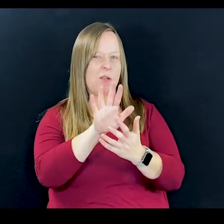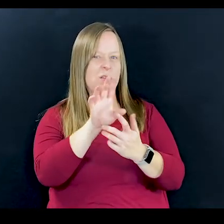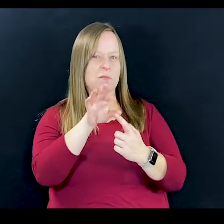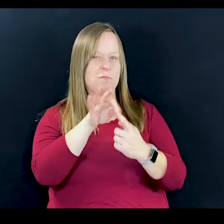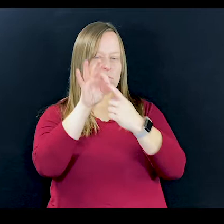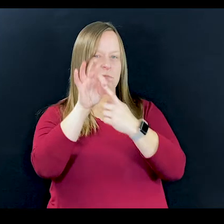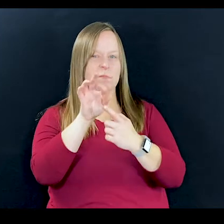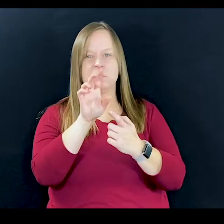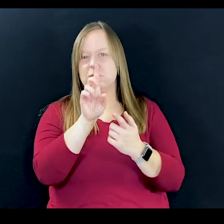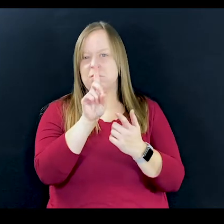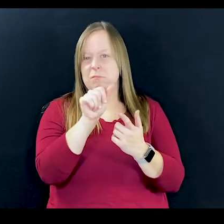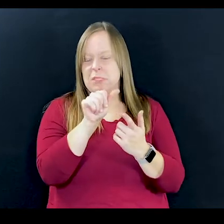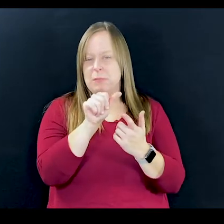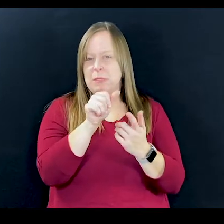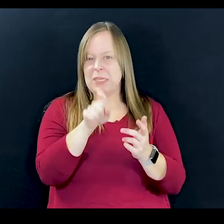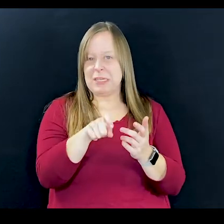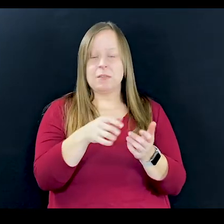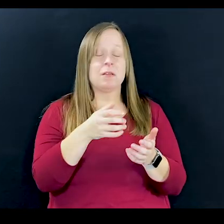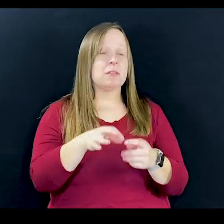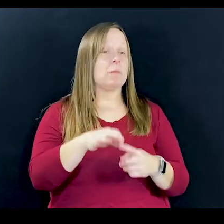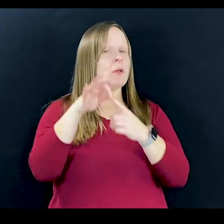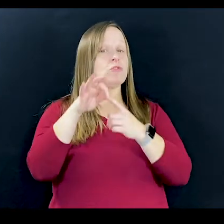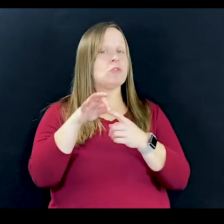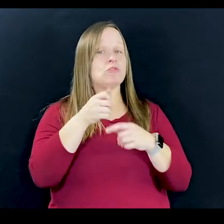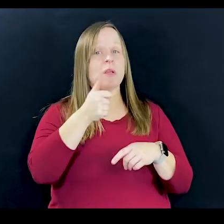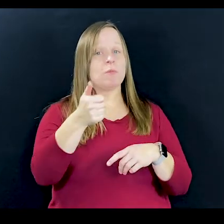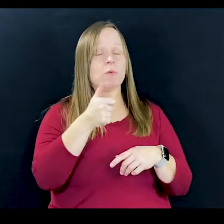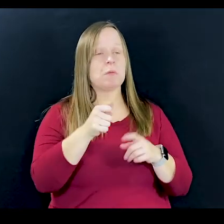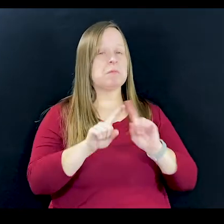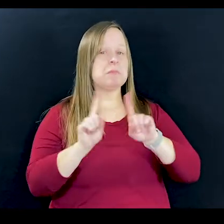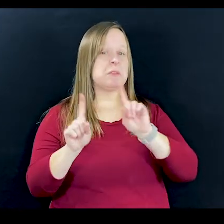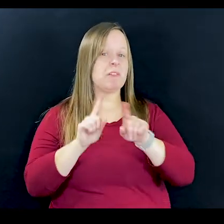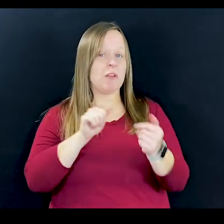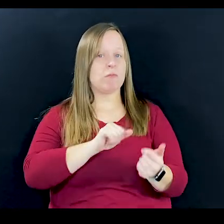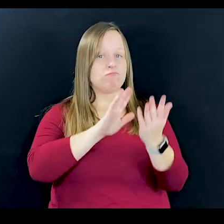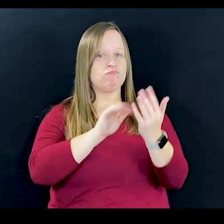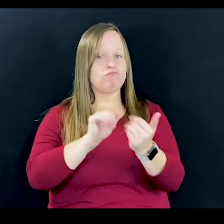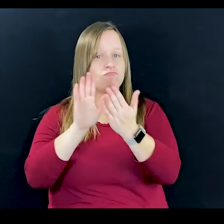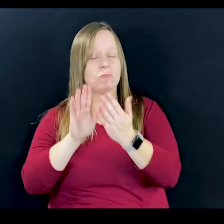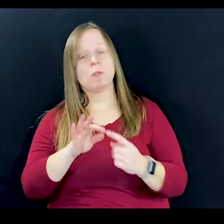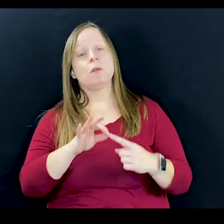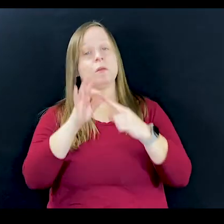disabilities. So, special transportation can take many different forms, the